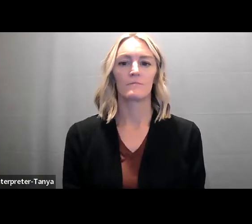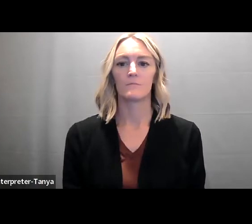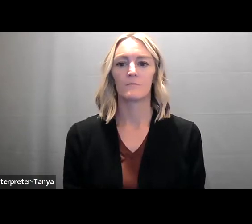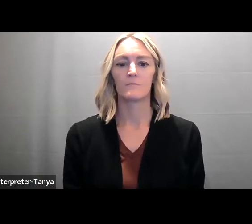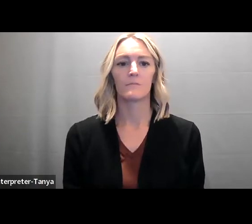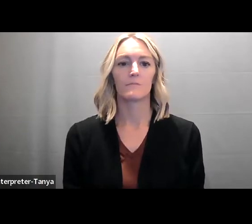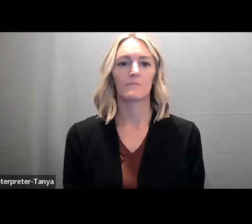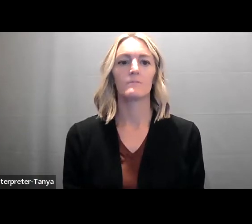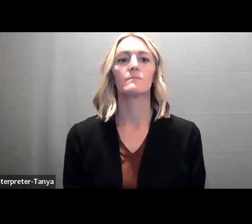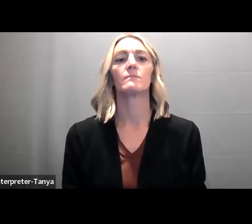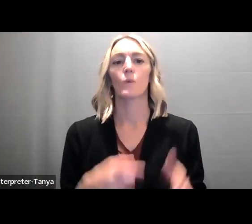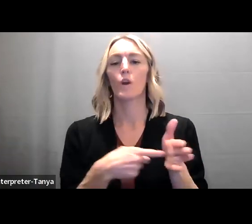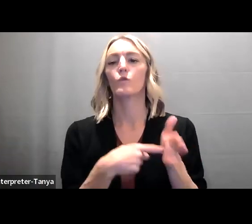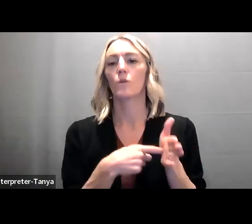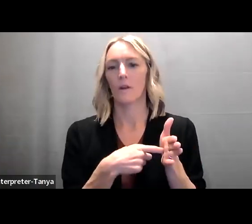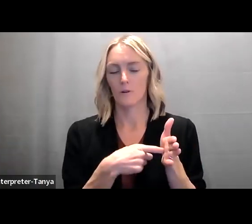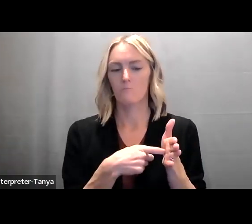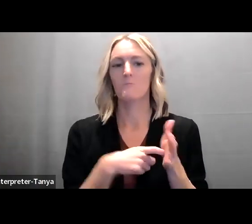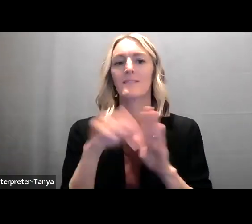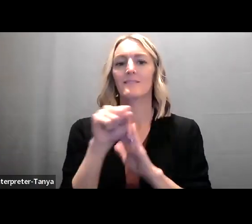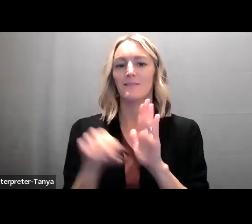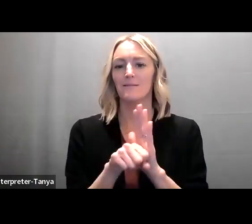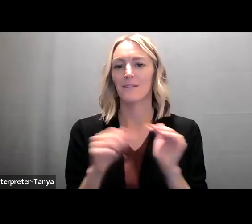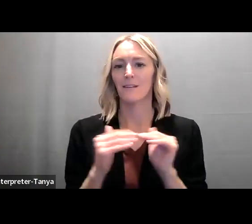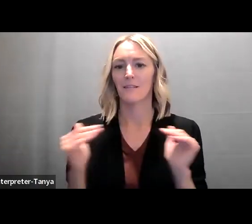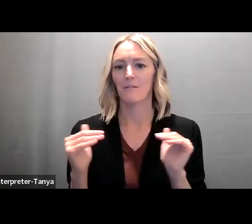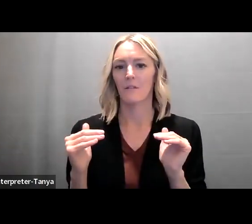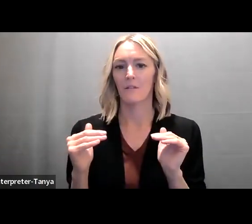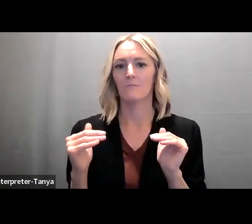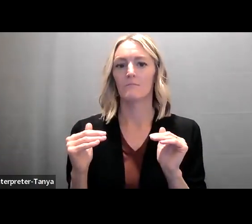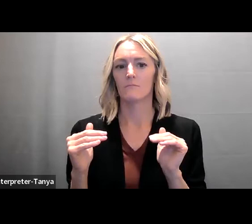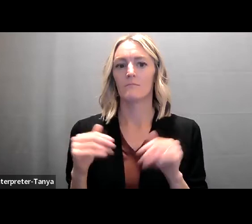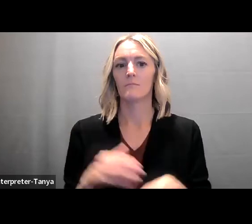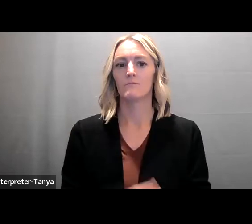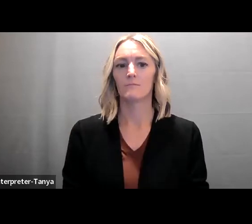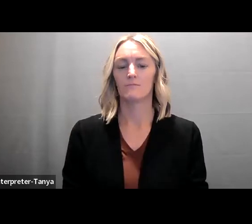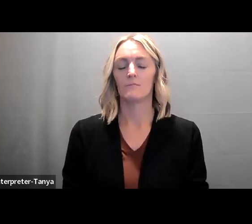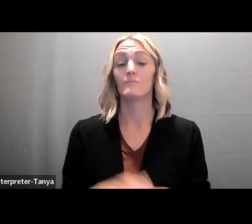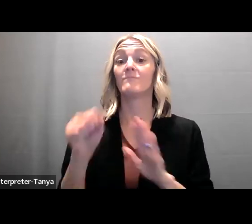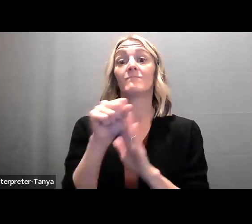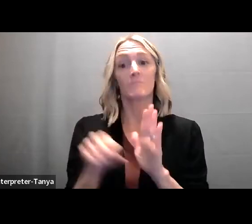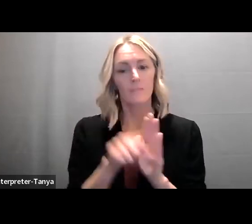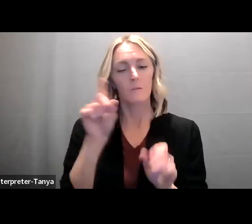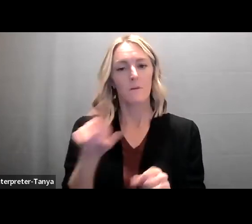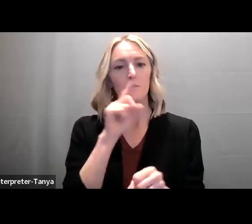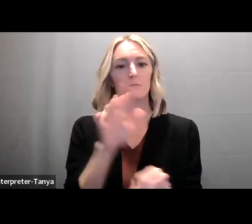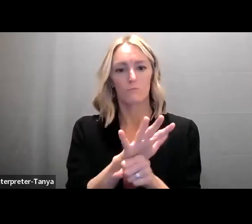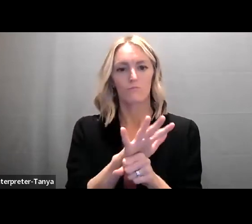The requirements at the state level are that the state has to ensure that all of the services